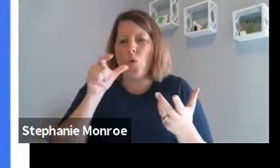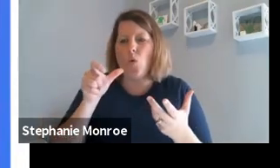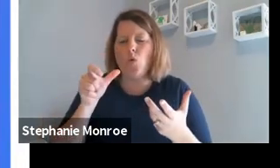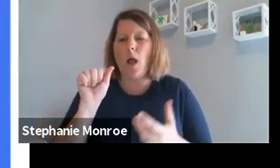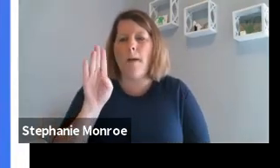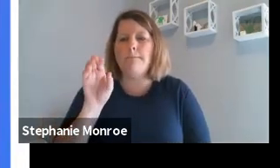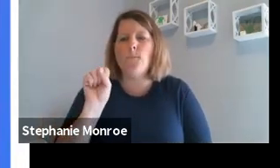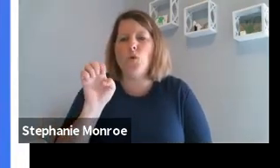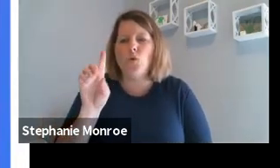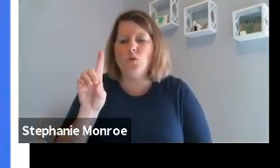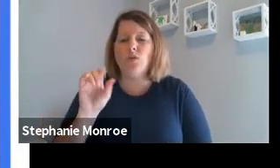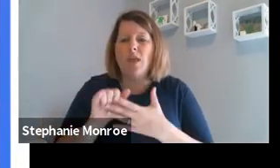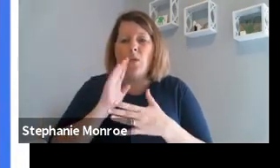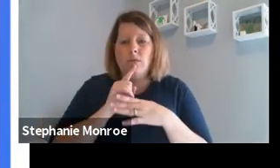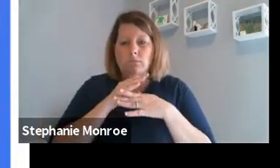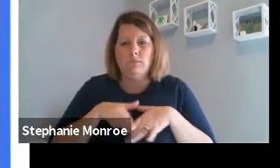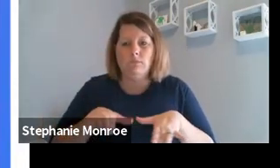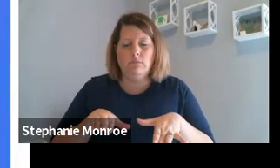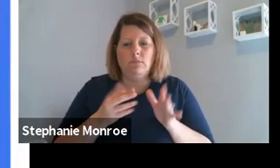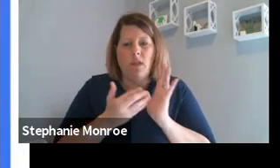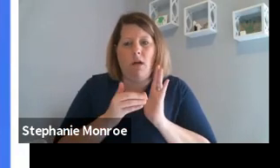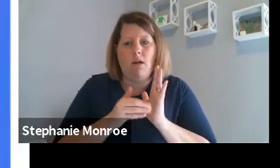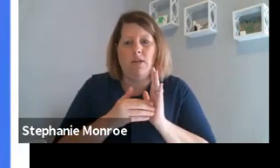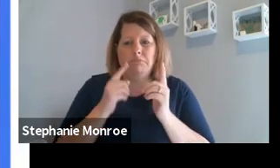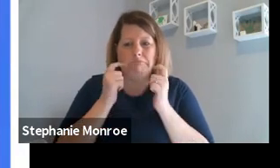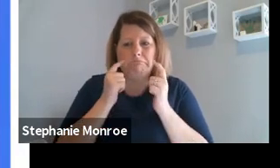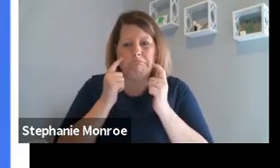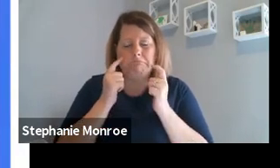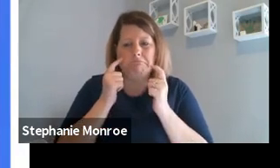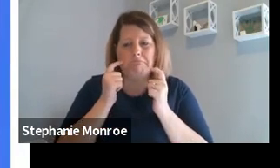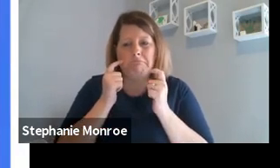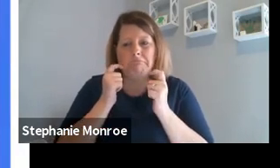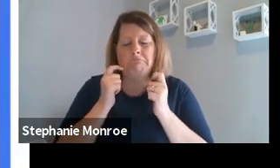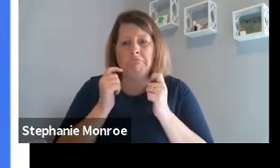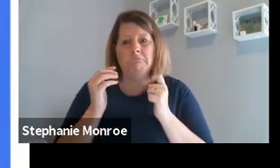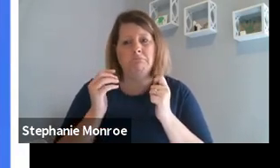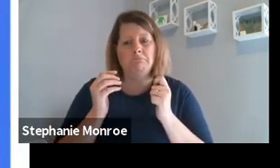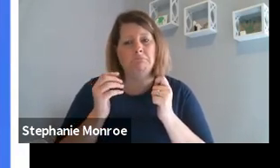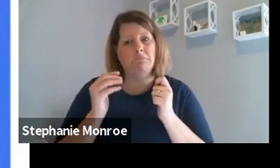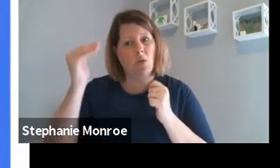and they would just, very often cry and know and be very aware of what's going on,